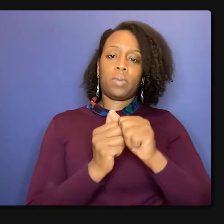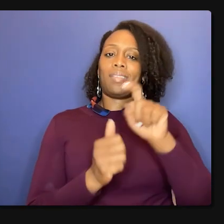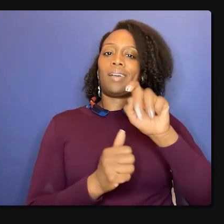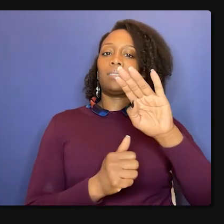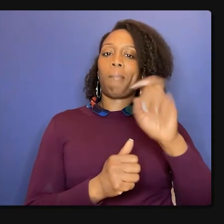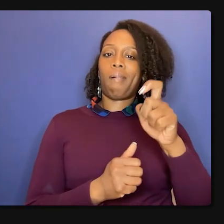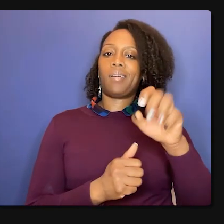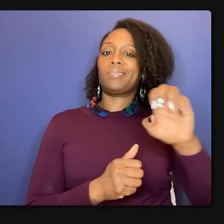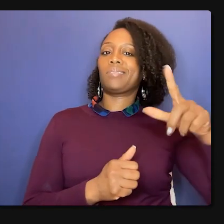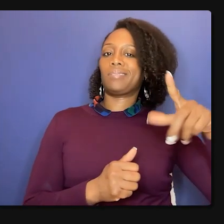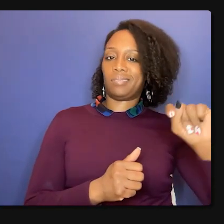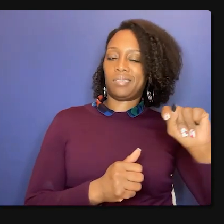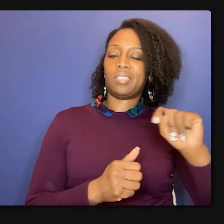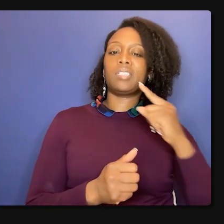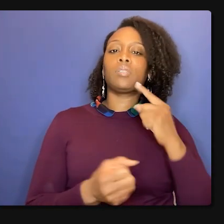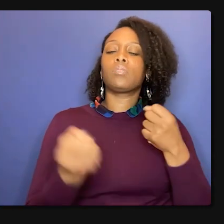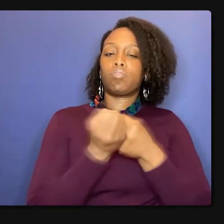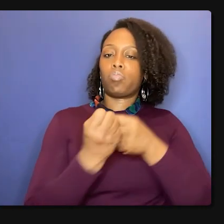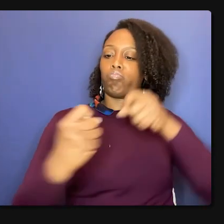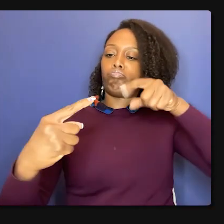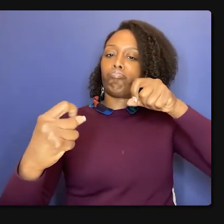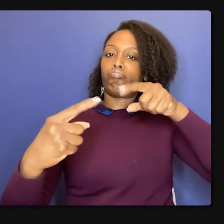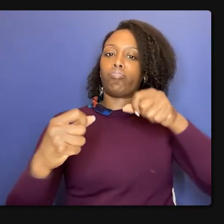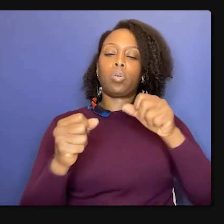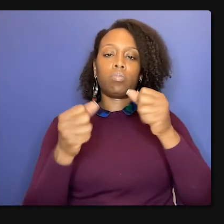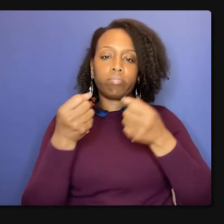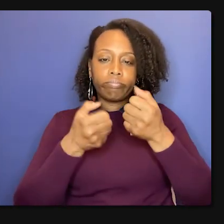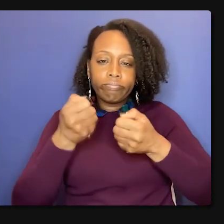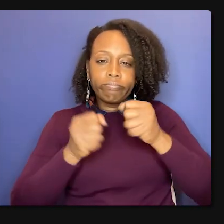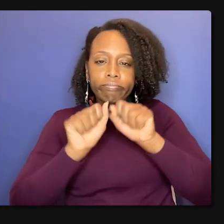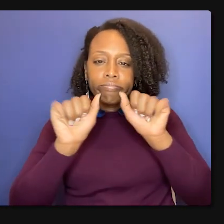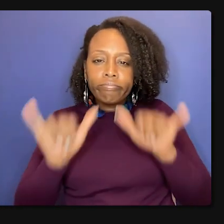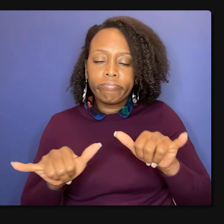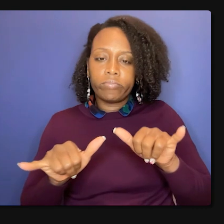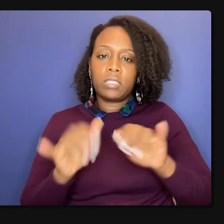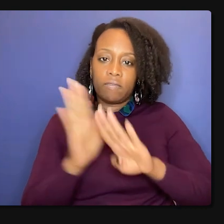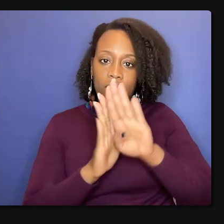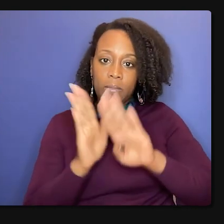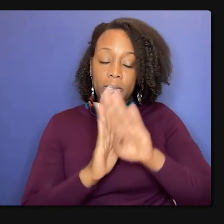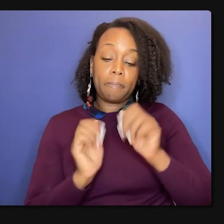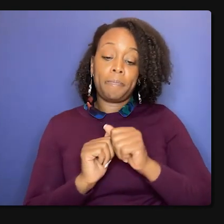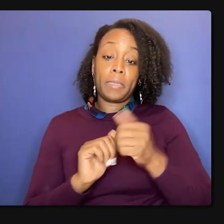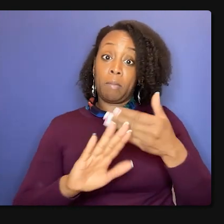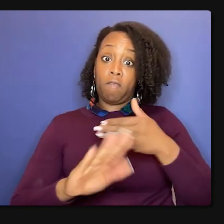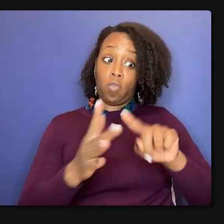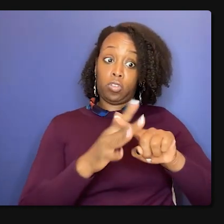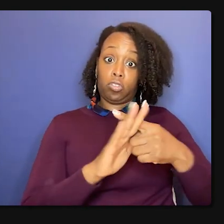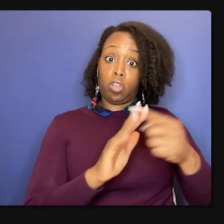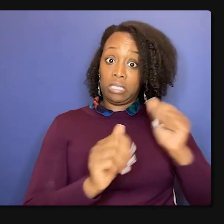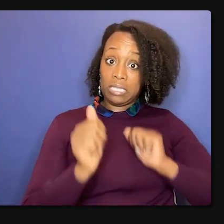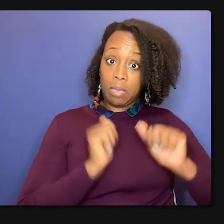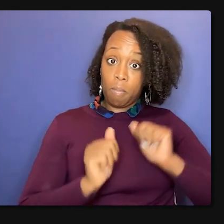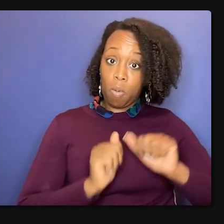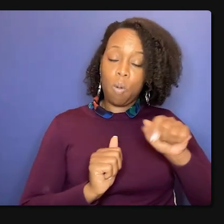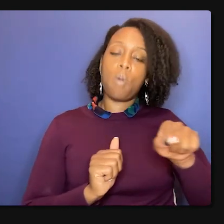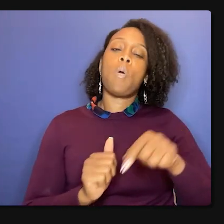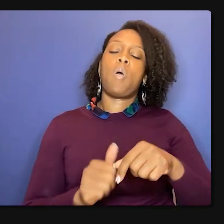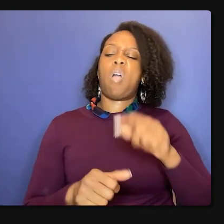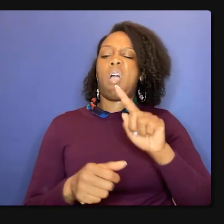that support remote console development. [Steven] Before we get to the demos, I'll spend a few minutes talking about some remote work scenarios.